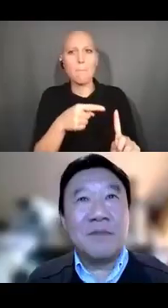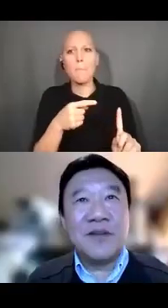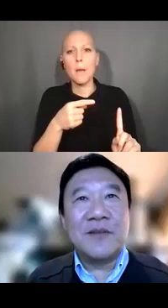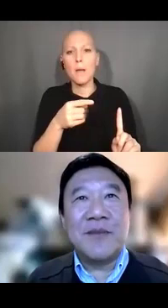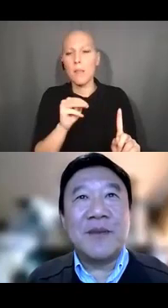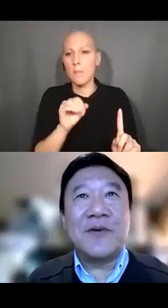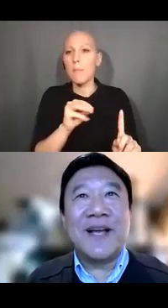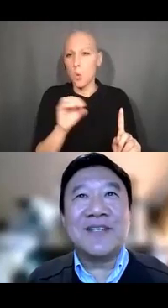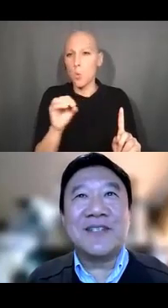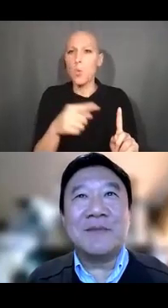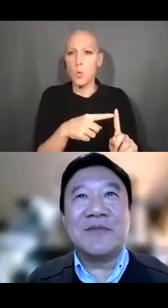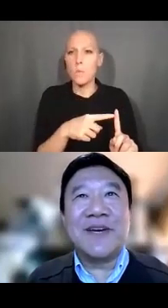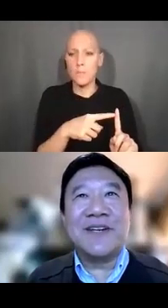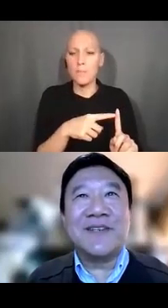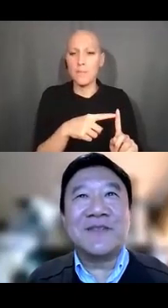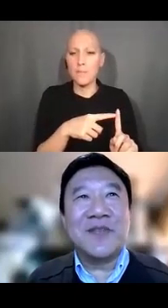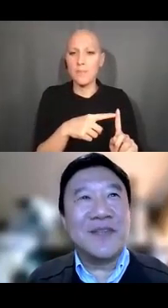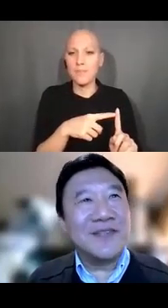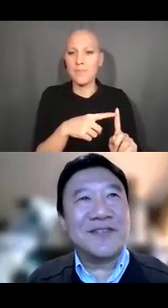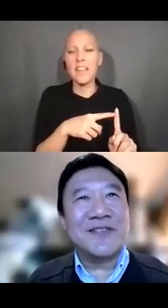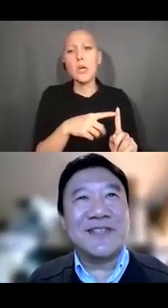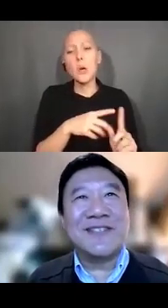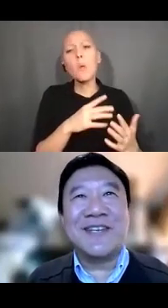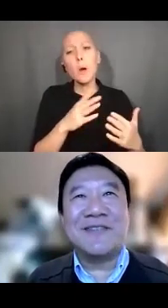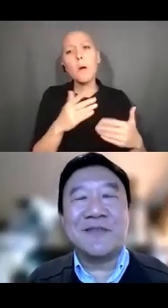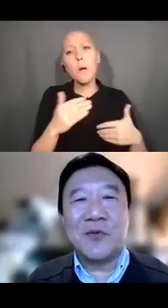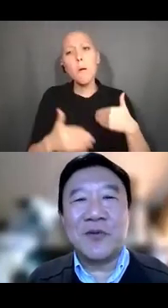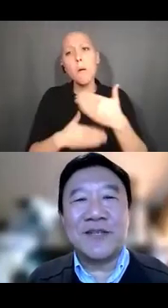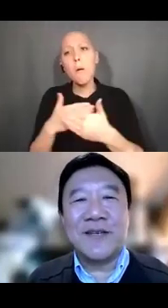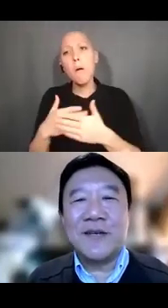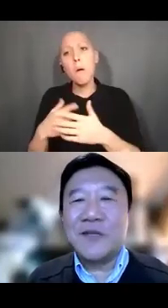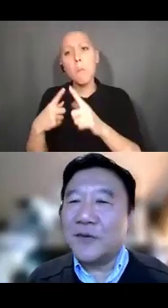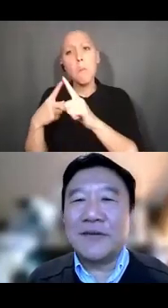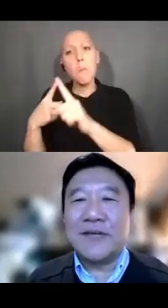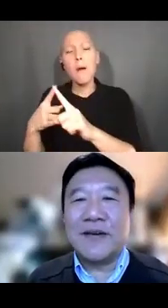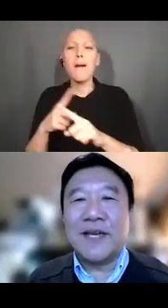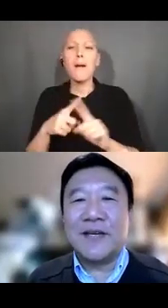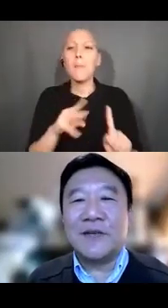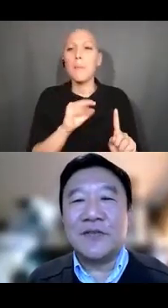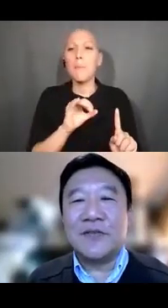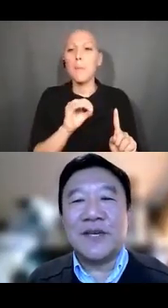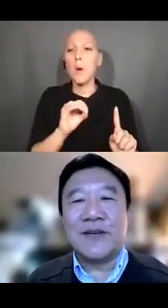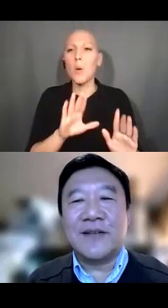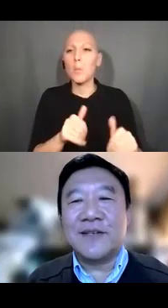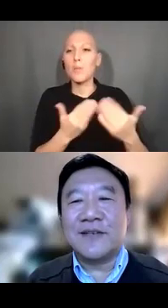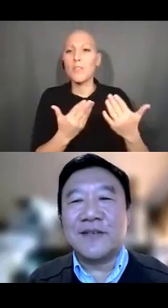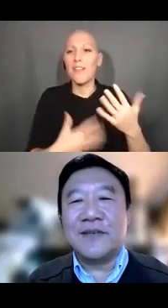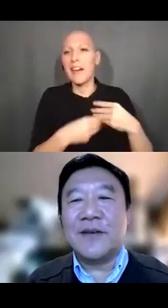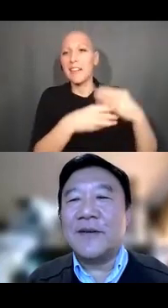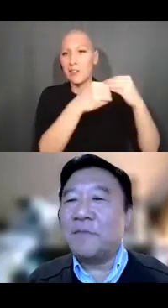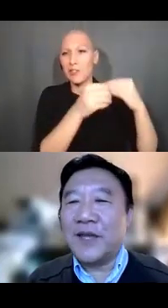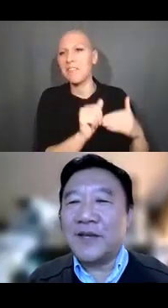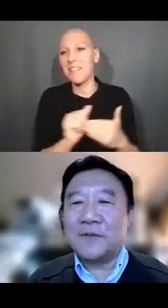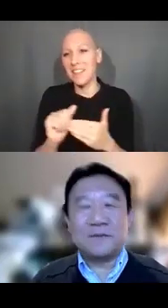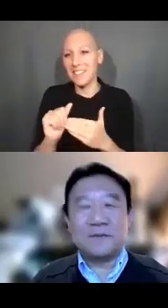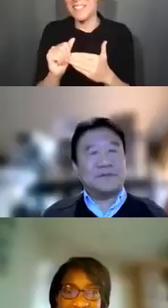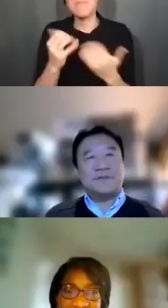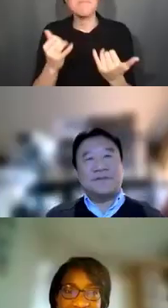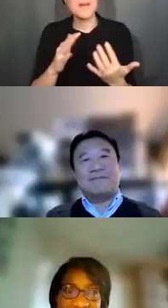but the memo actually provided us with additional incentives for this. So I will now hand it over to my colleague, Dr. Harvey. Thank you.